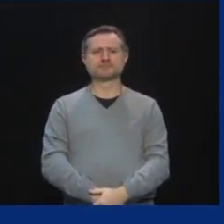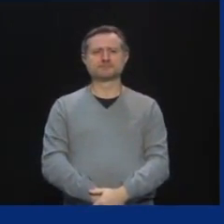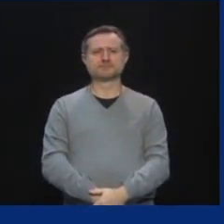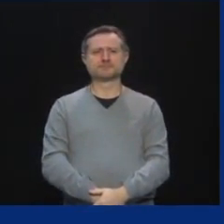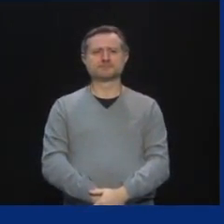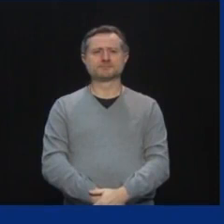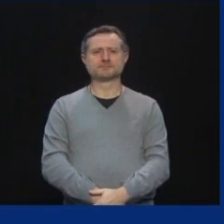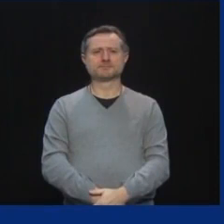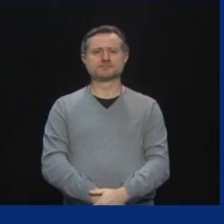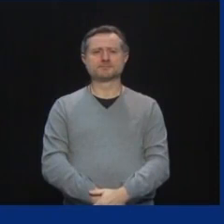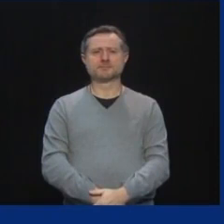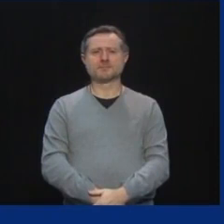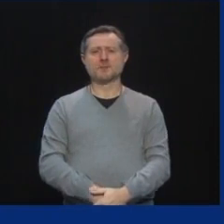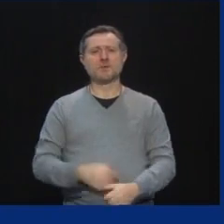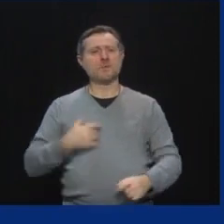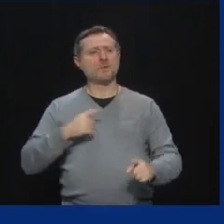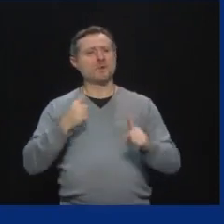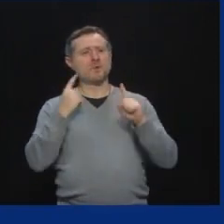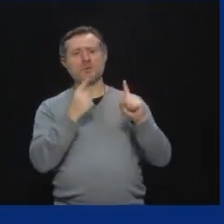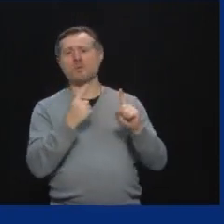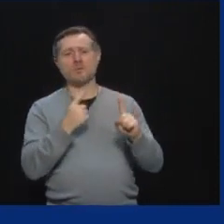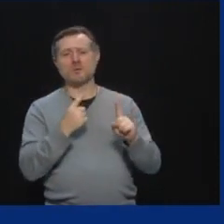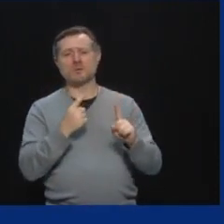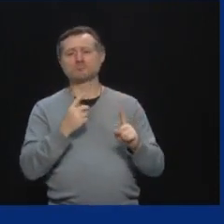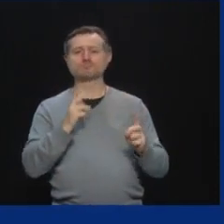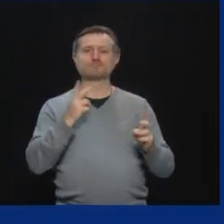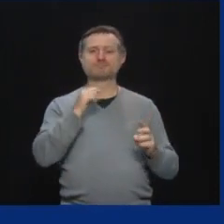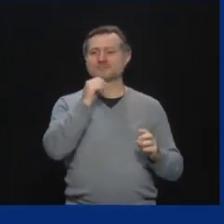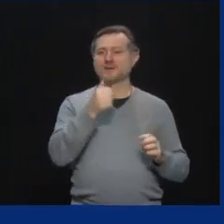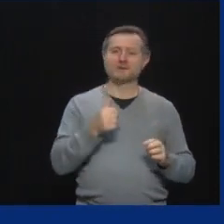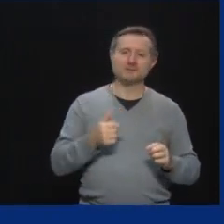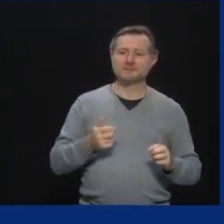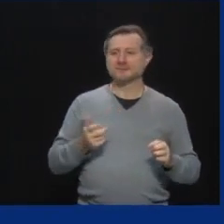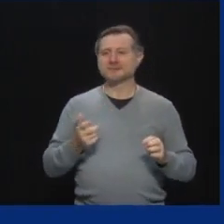care in our state, we had to take some steps and we were bold. We let people